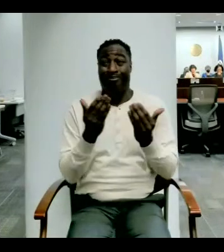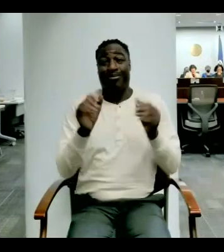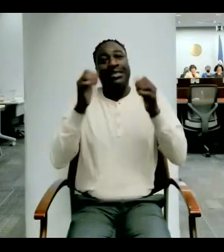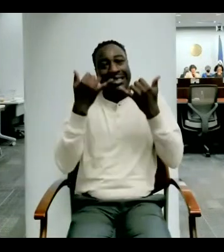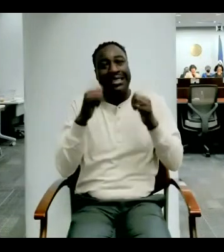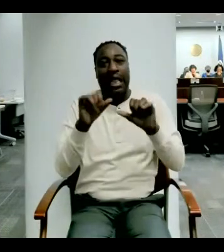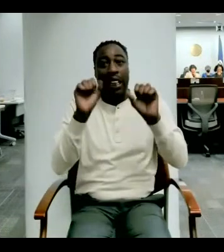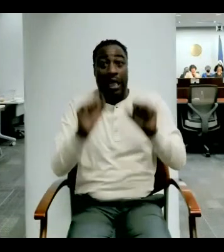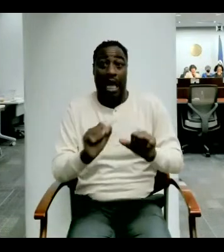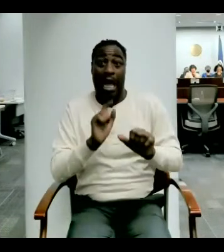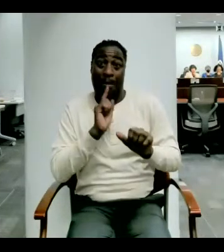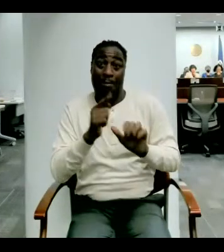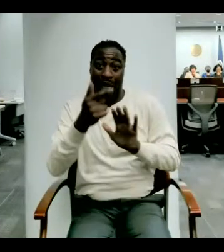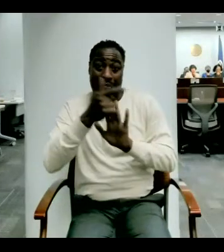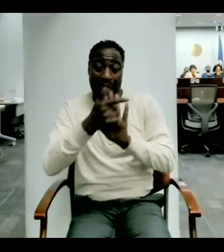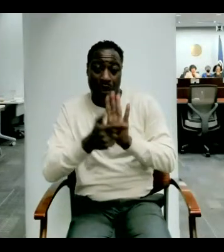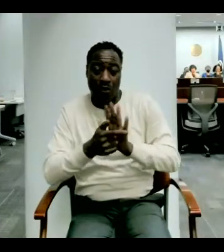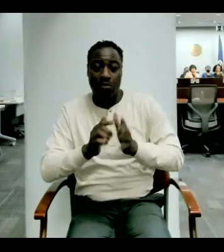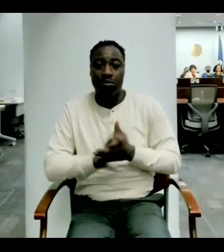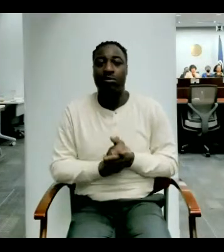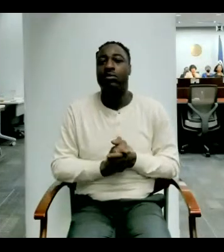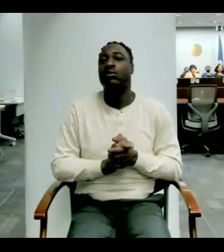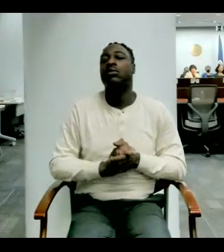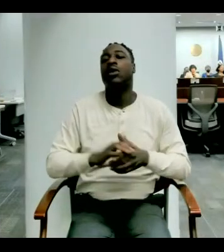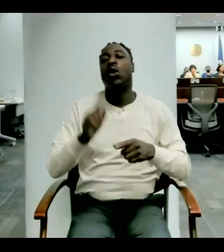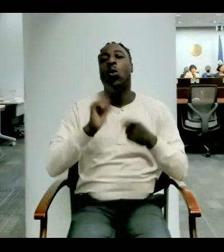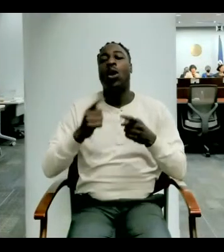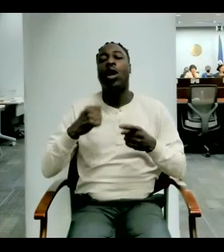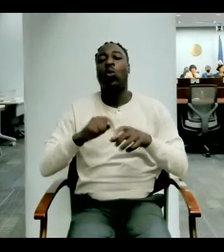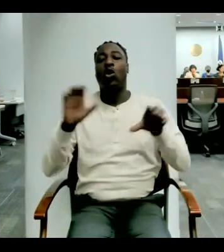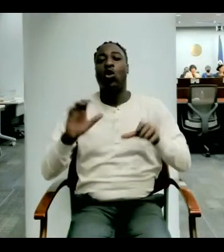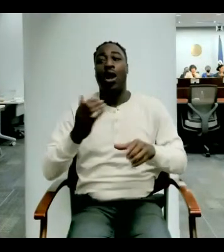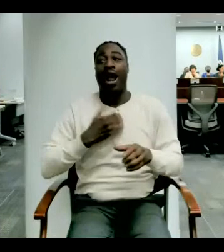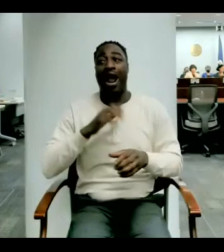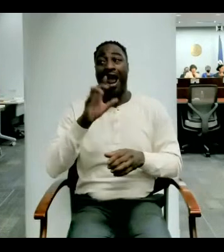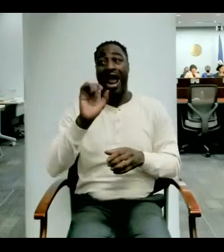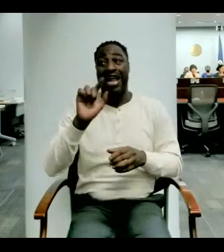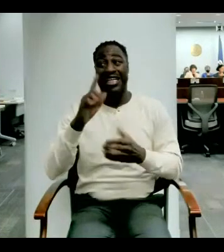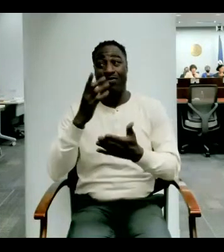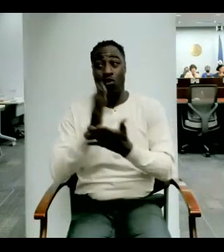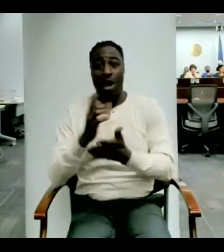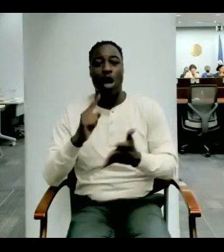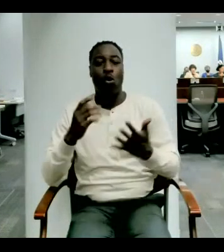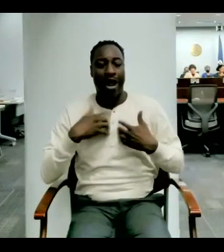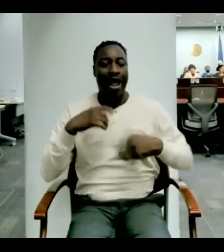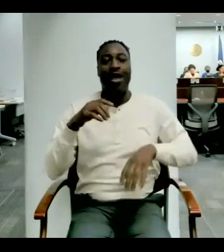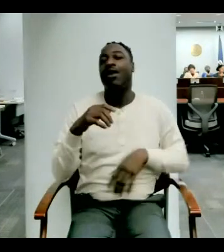So, at NELP in particular when we are doing our civil right work, we have a broad lens